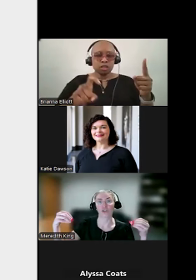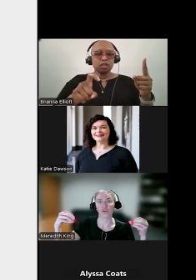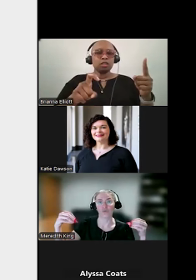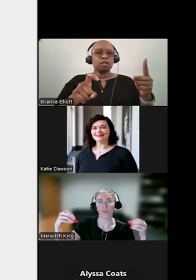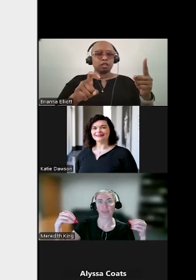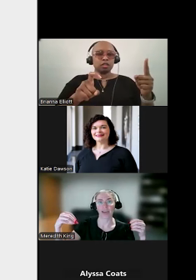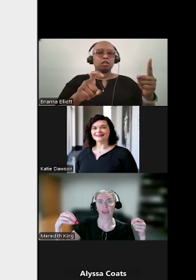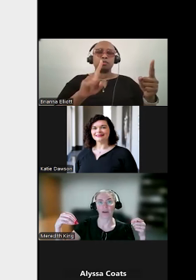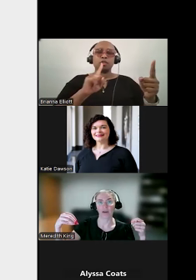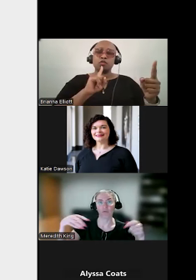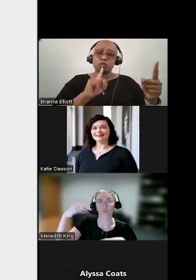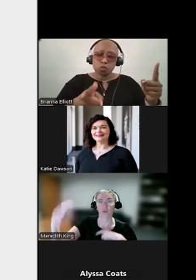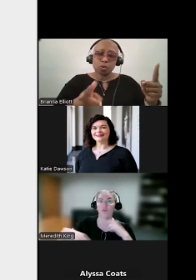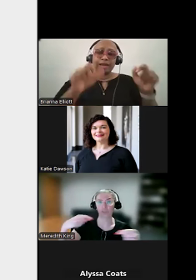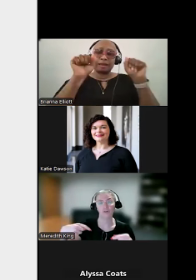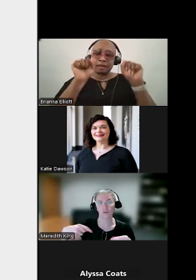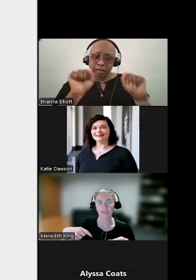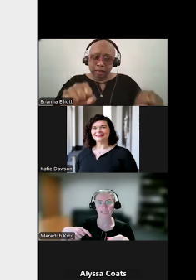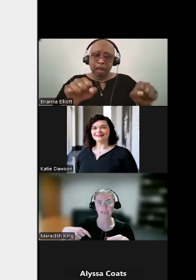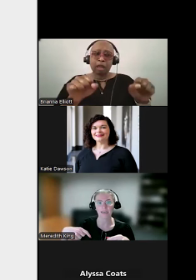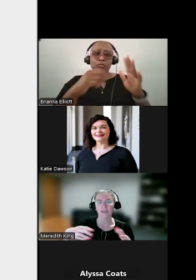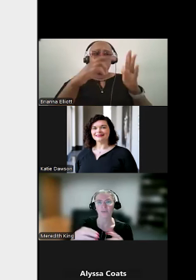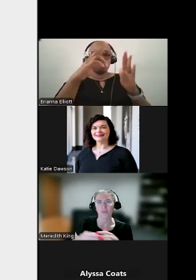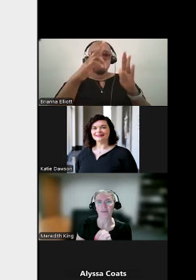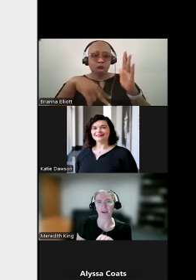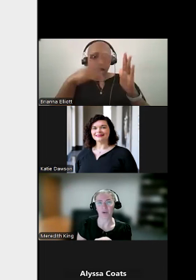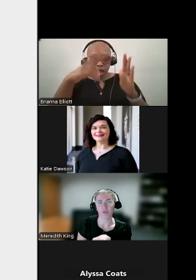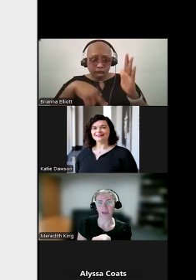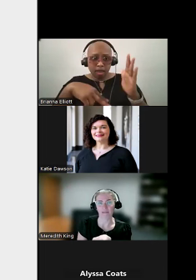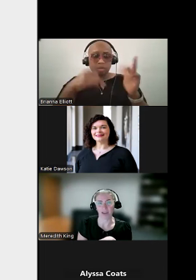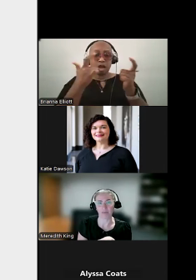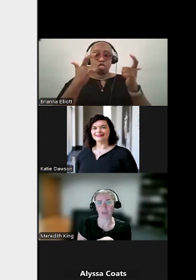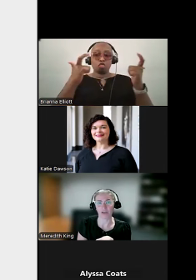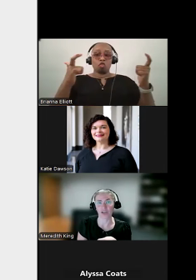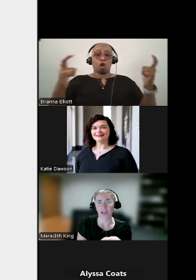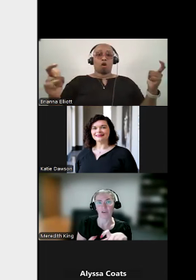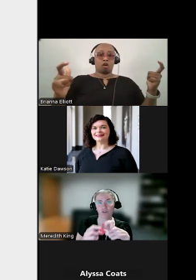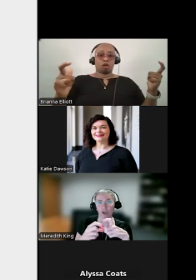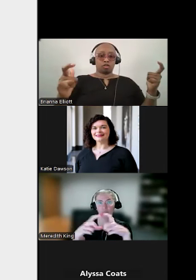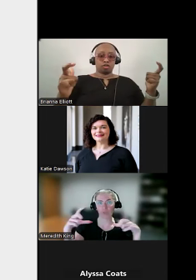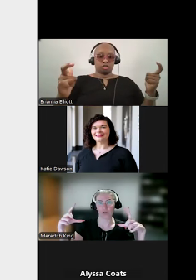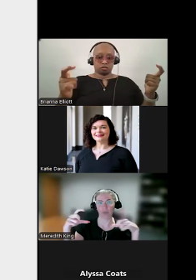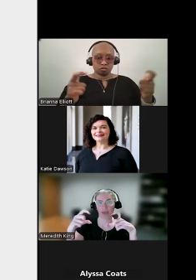zoom that it flows correctly. So think about when you have an image and you try to blow that